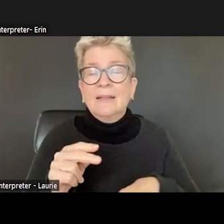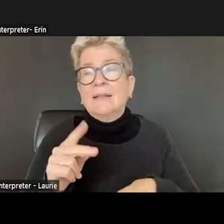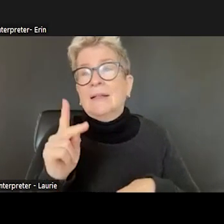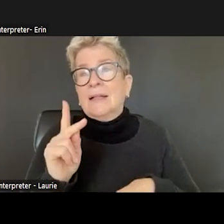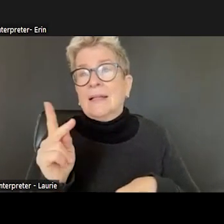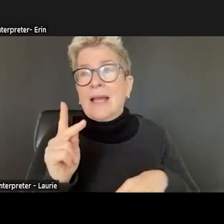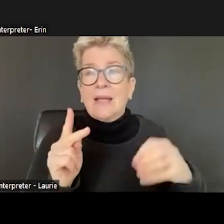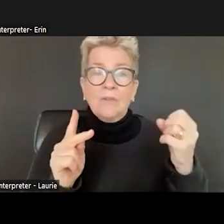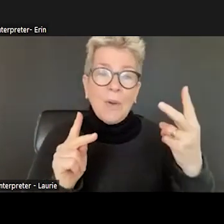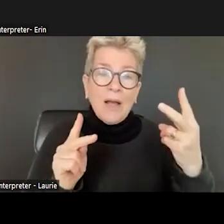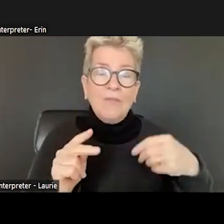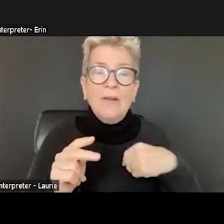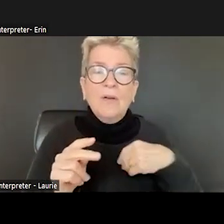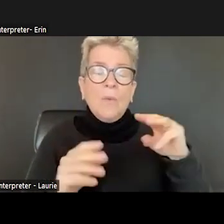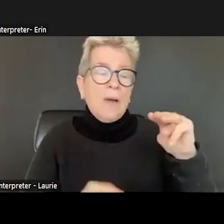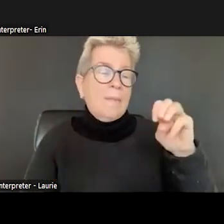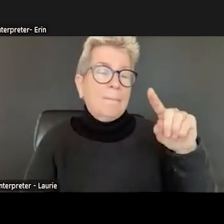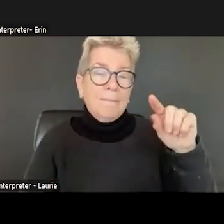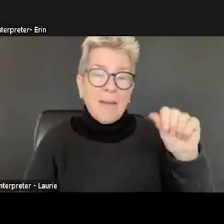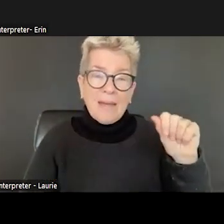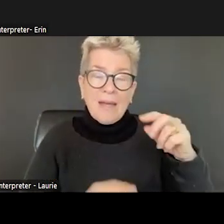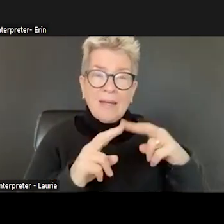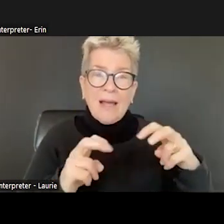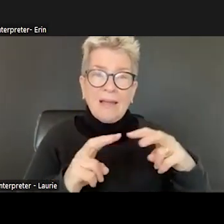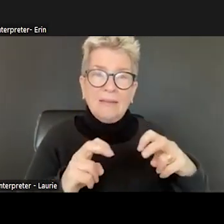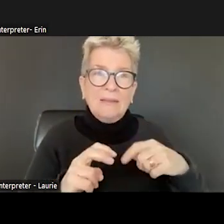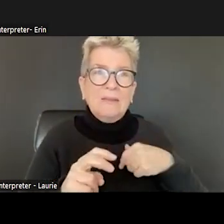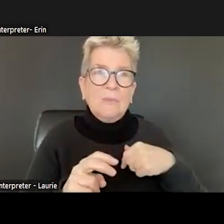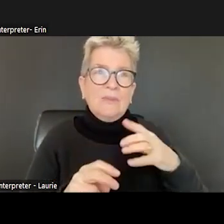is one great meta analysis which is just a fancy way of saying let's put all the